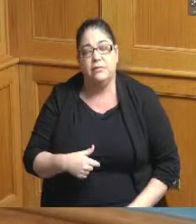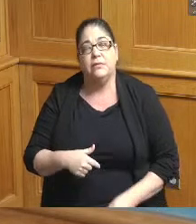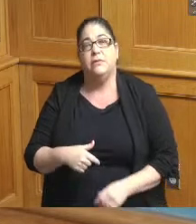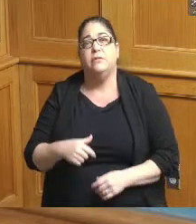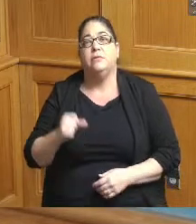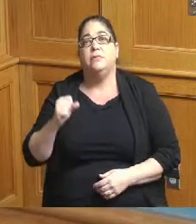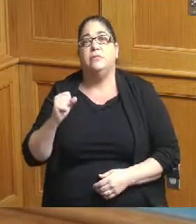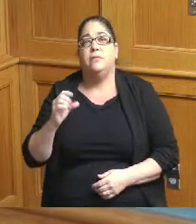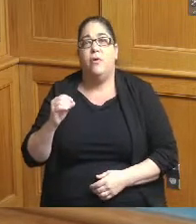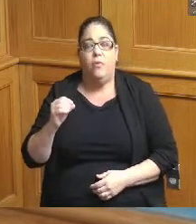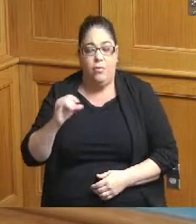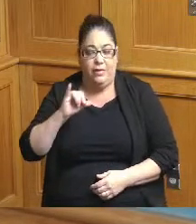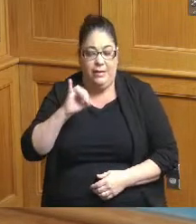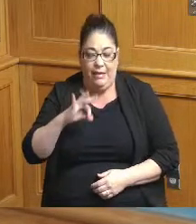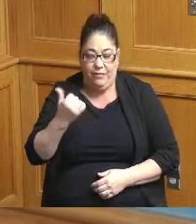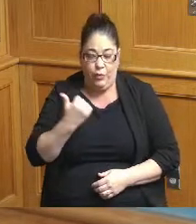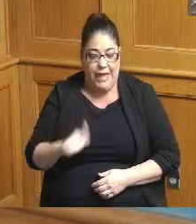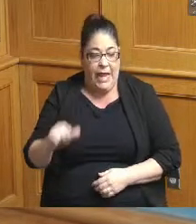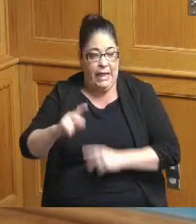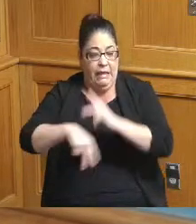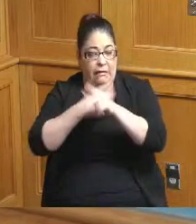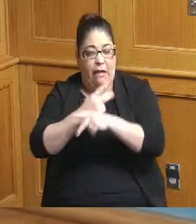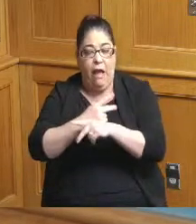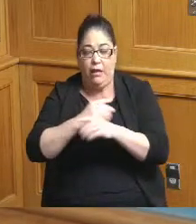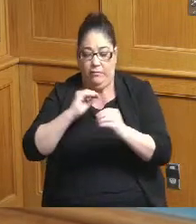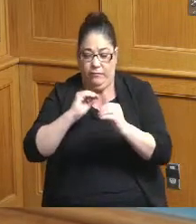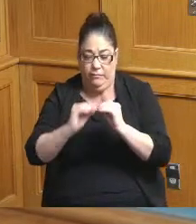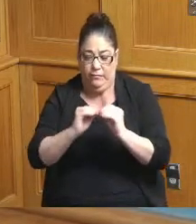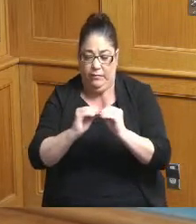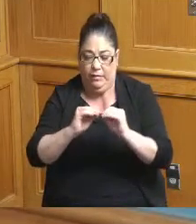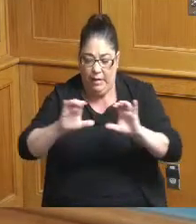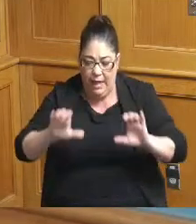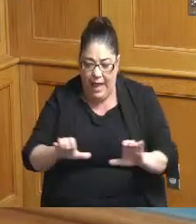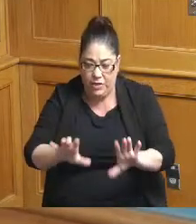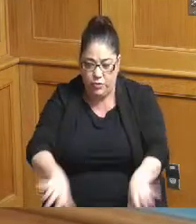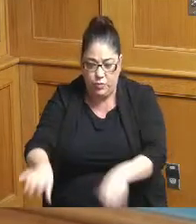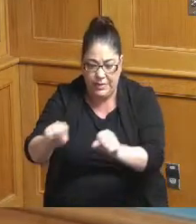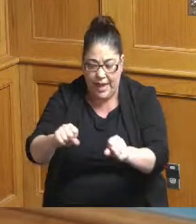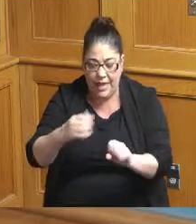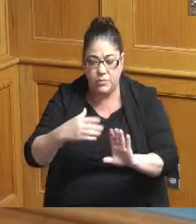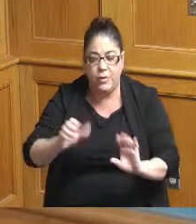corrective action that protects us going forward it's not just the Millennium it's other potential